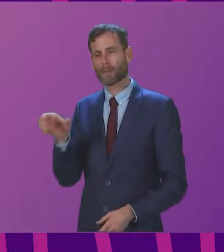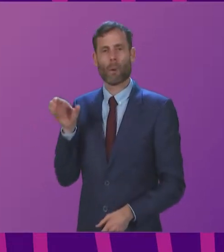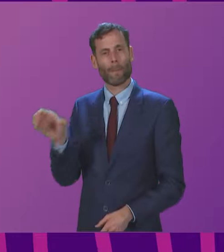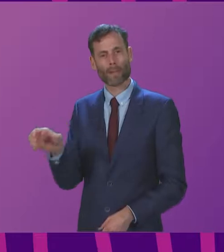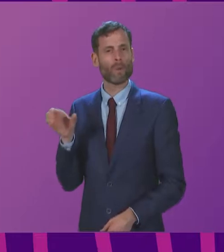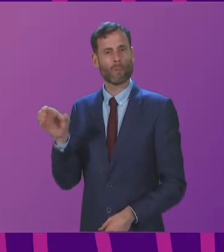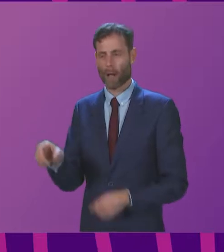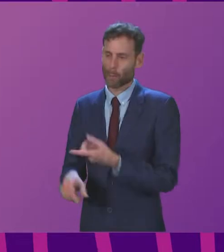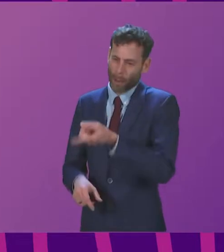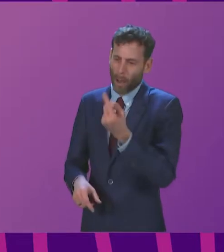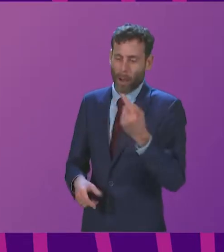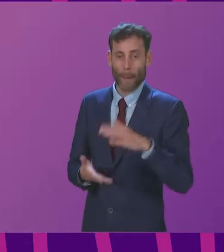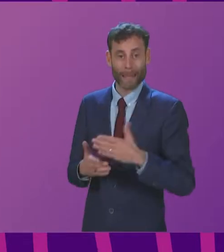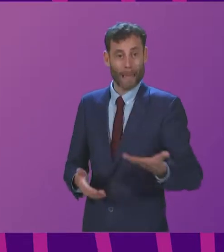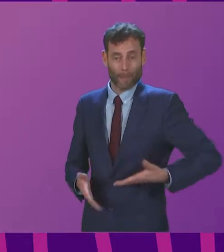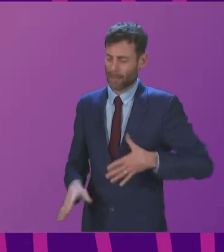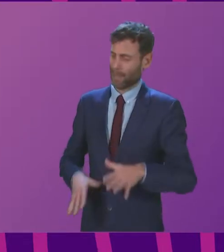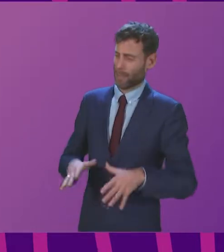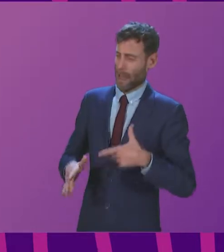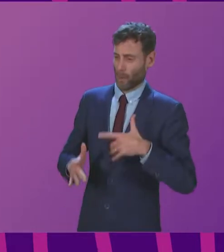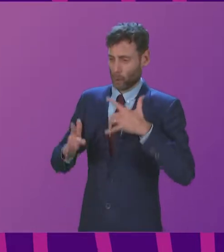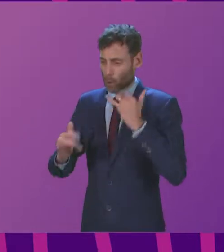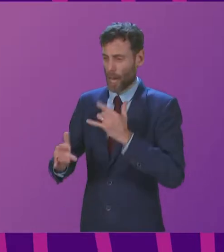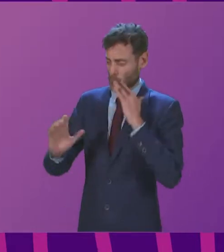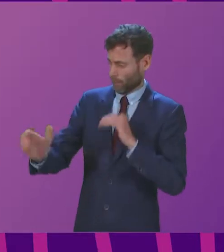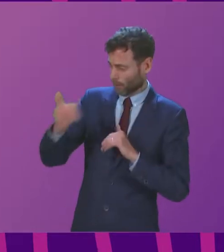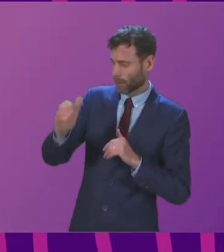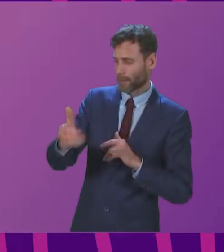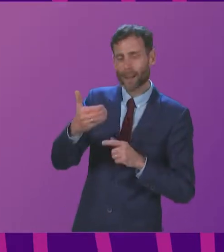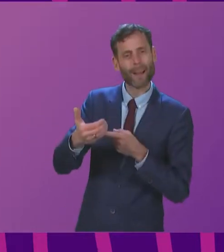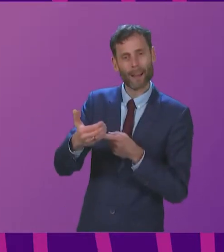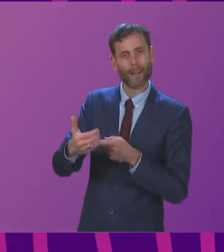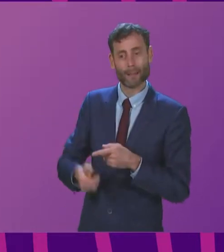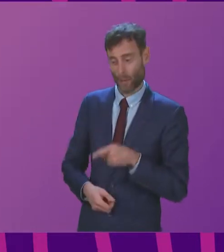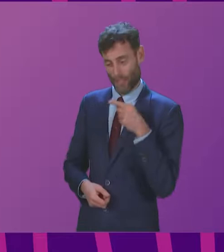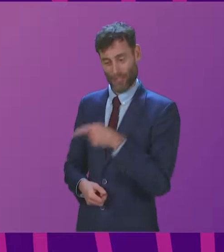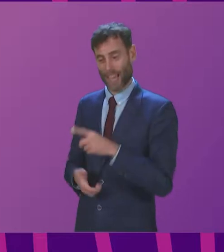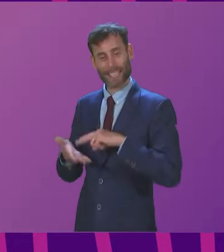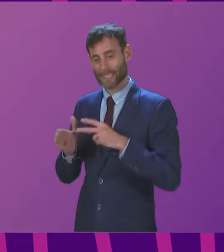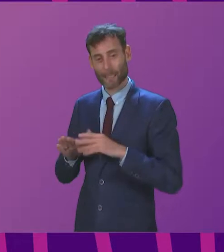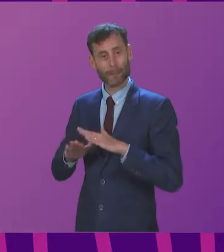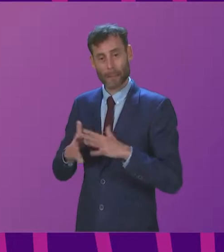We are in a situation in which one scheme that has been proven not to work is being combined